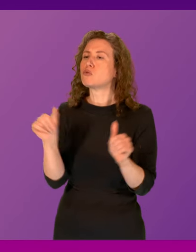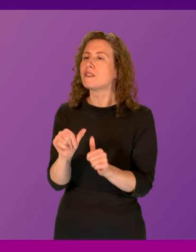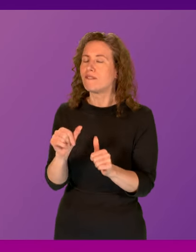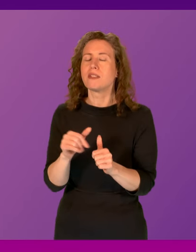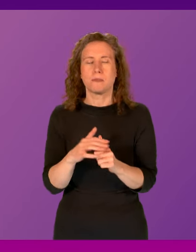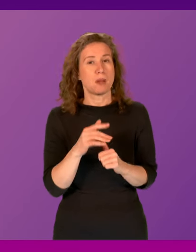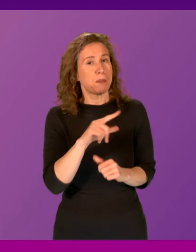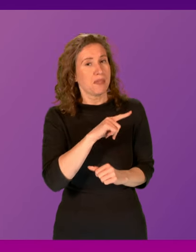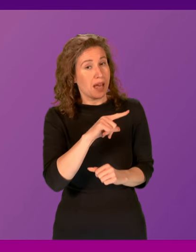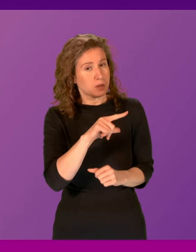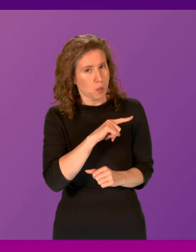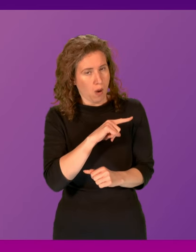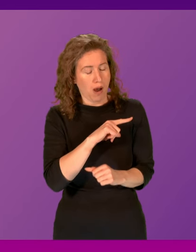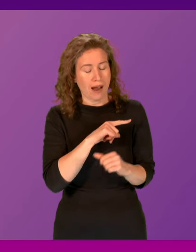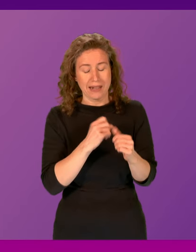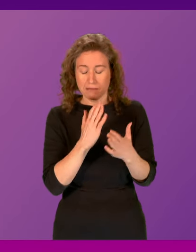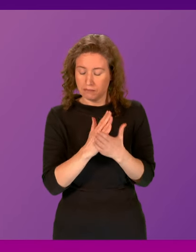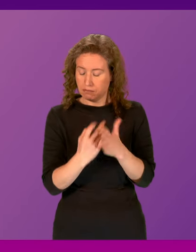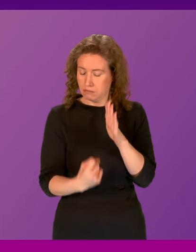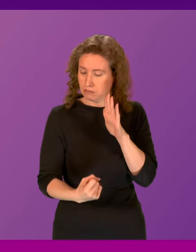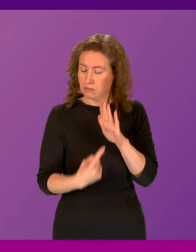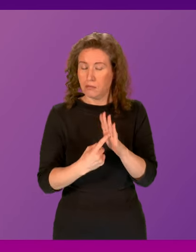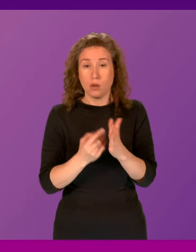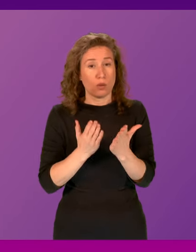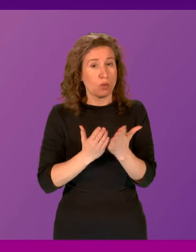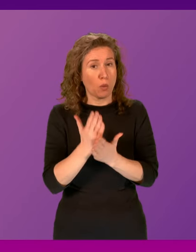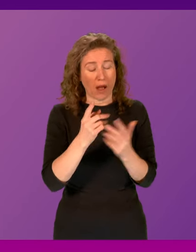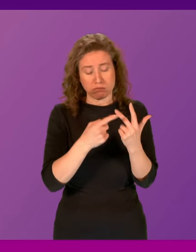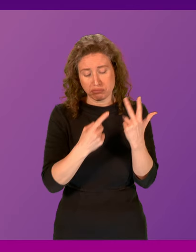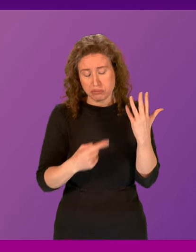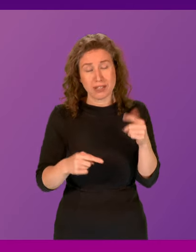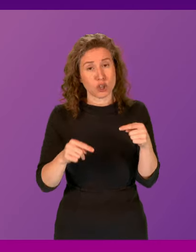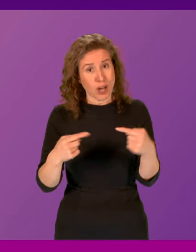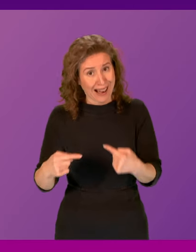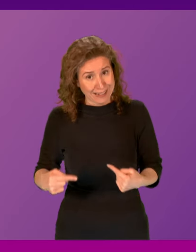That is why it is imperative, throughout all these challenges, that Governments and